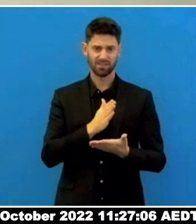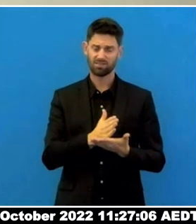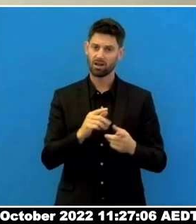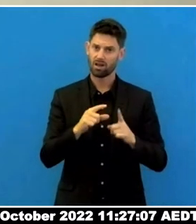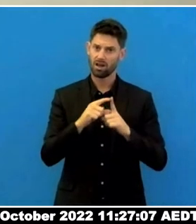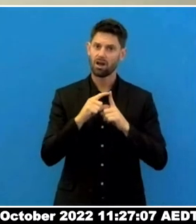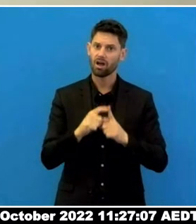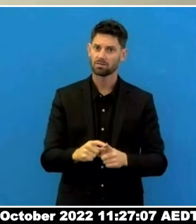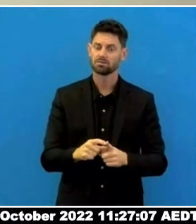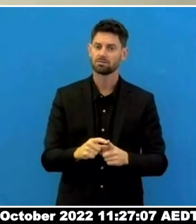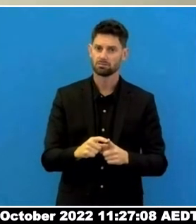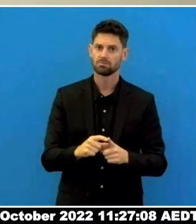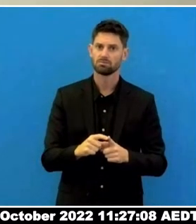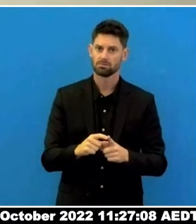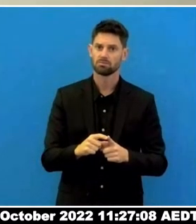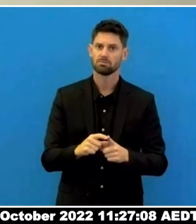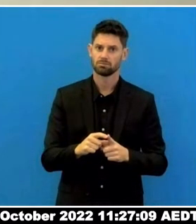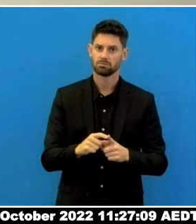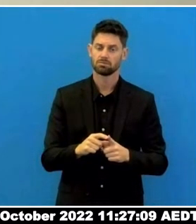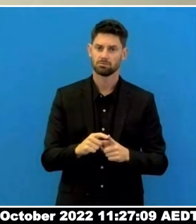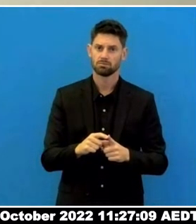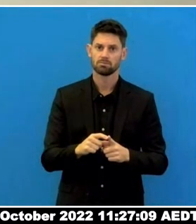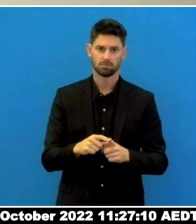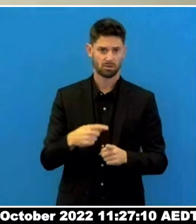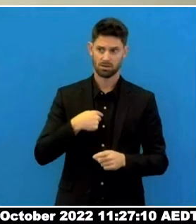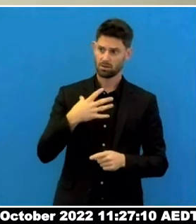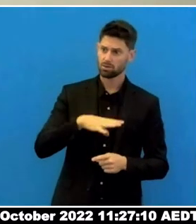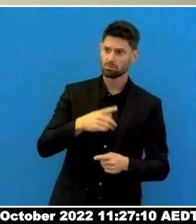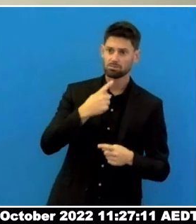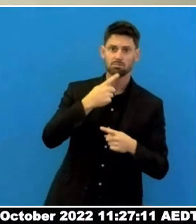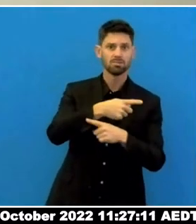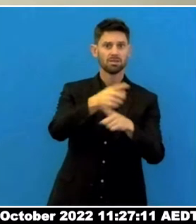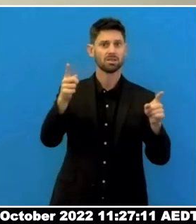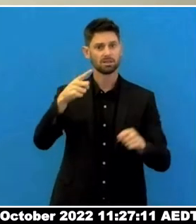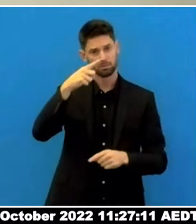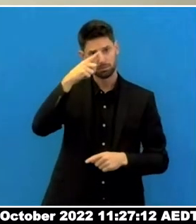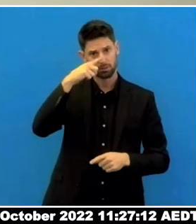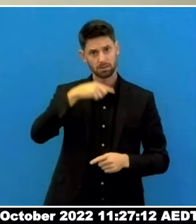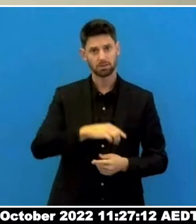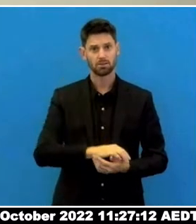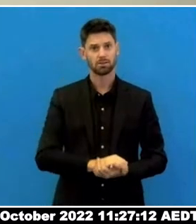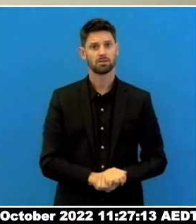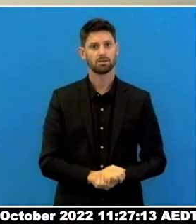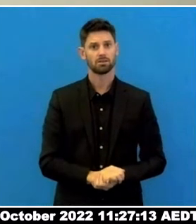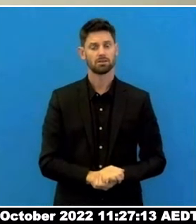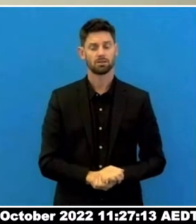I can experience for you everybody. This is no this Australia detention, this is in the hanging.